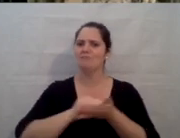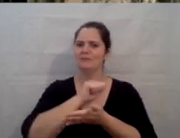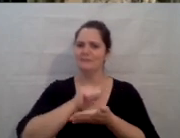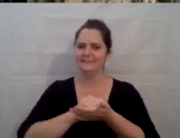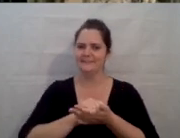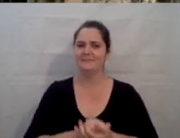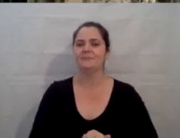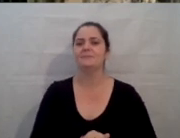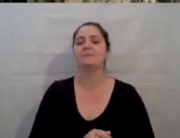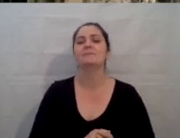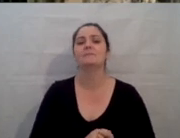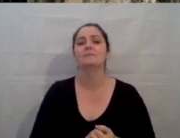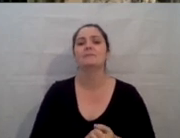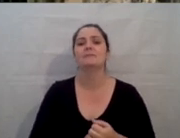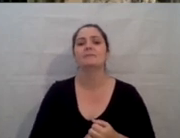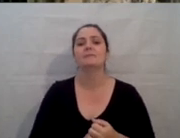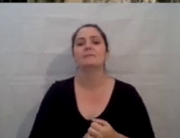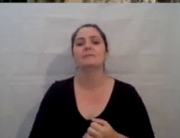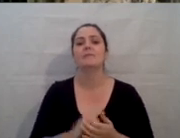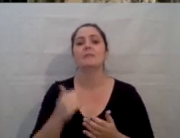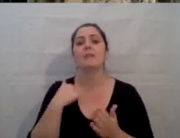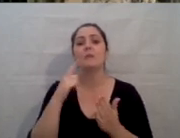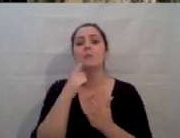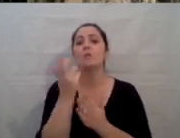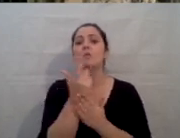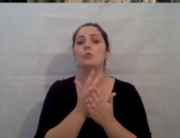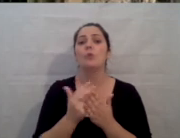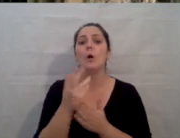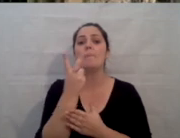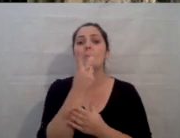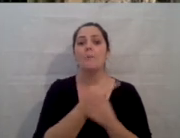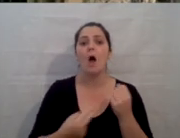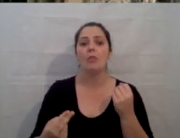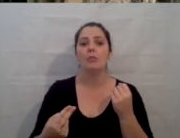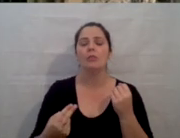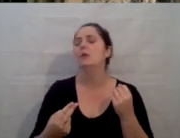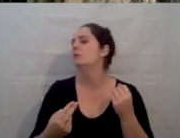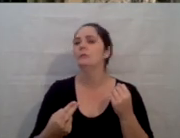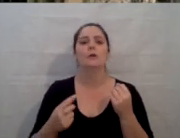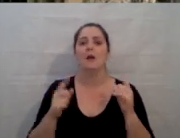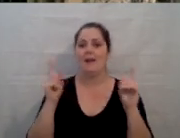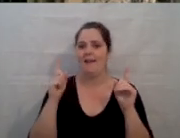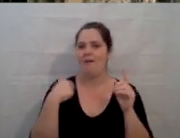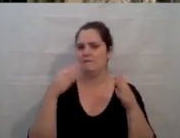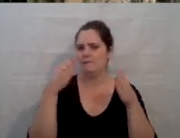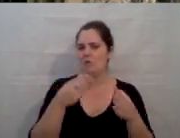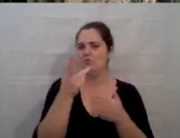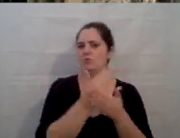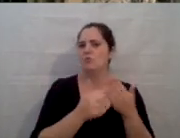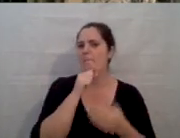draw them both because I'm going to do this as a demonstration for you, so I'll focus just on drawing Atticus. Those of you at home,